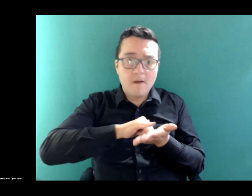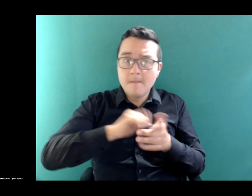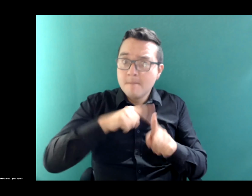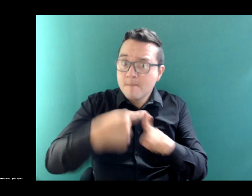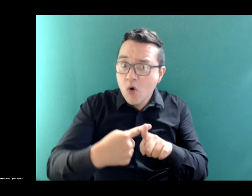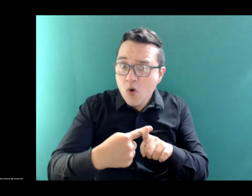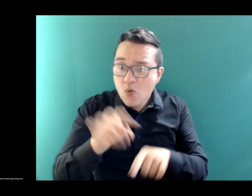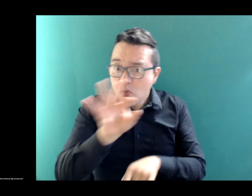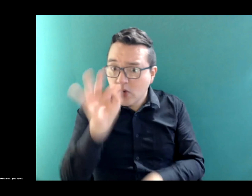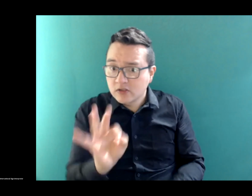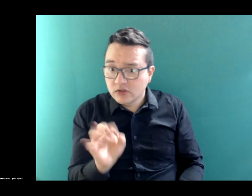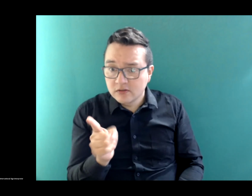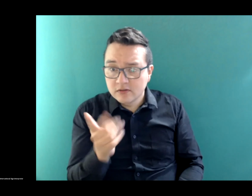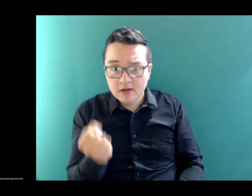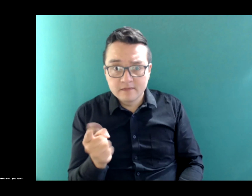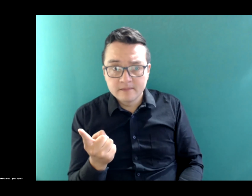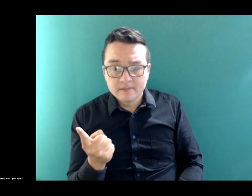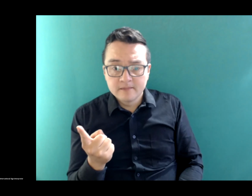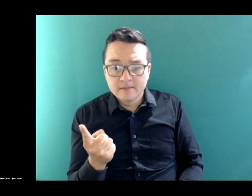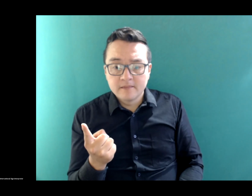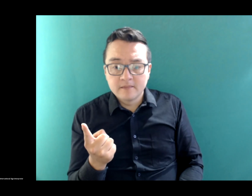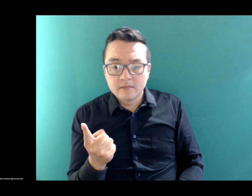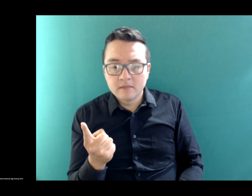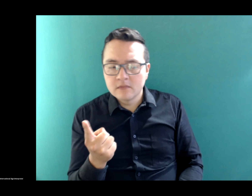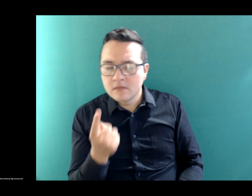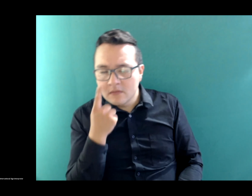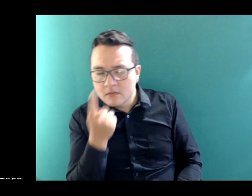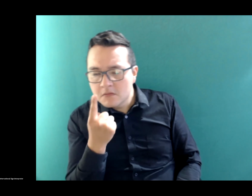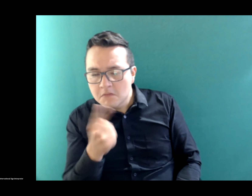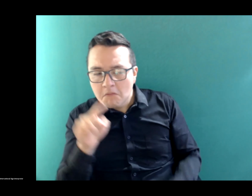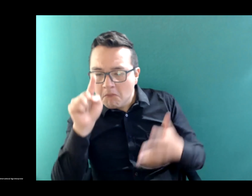It is 9:43 here in New York.